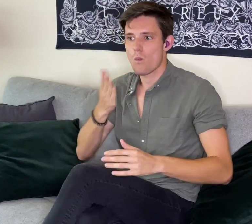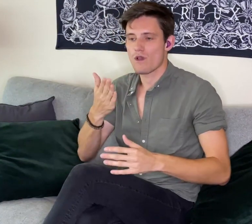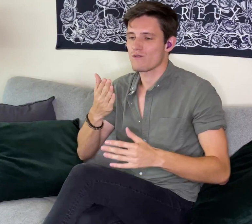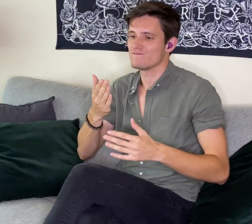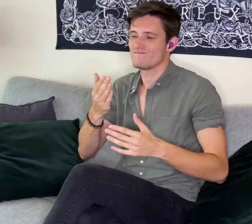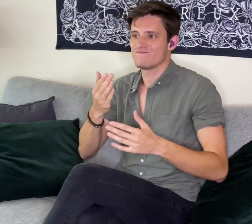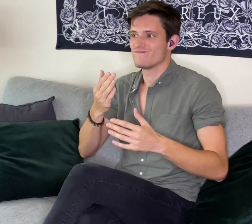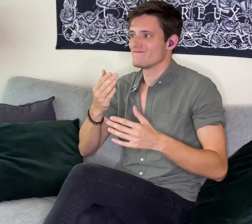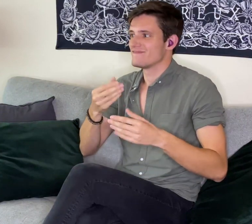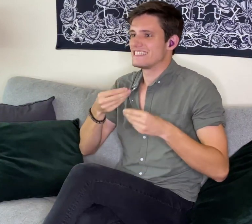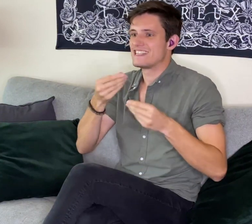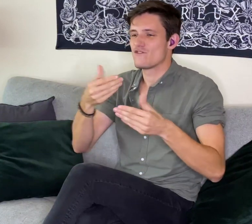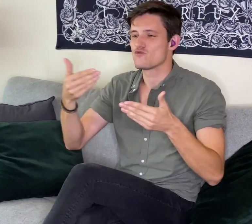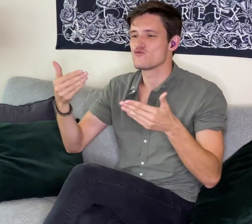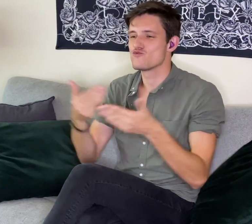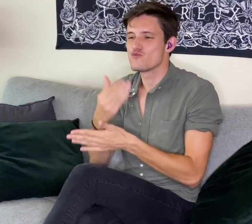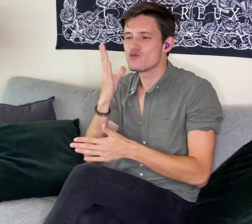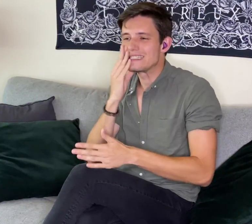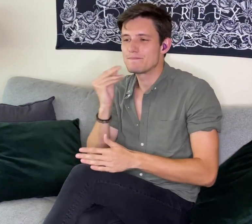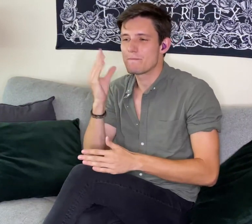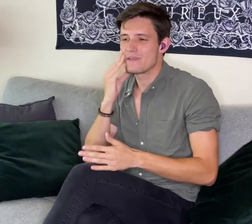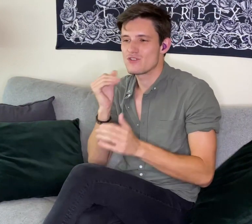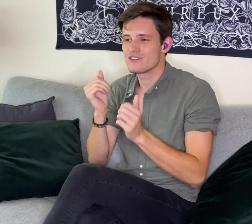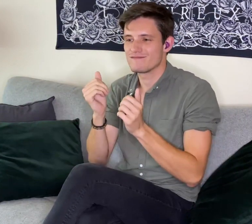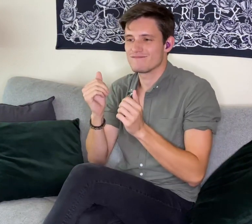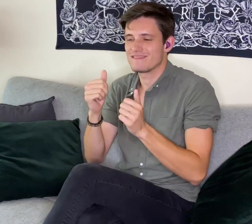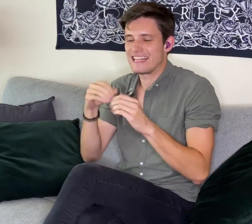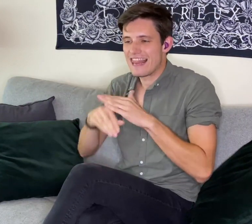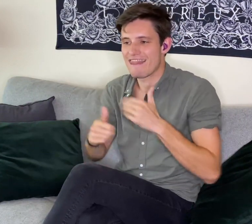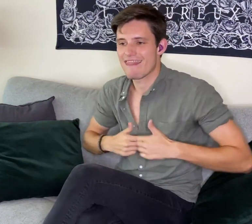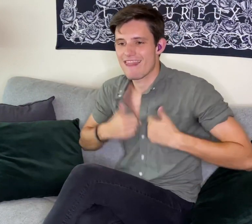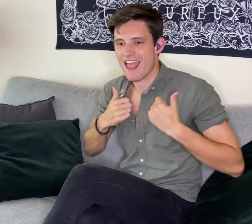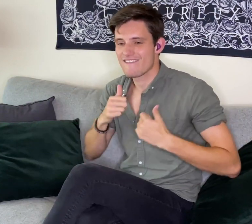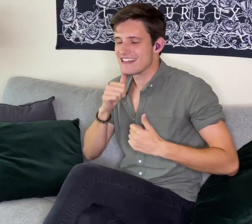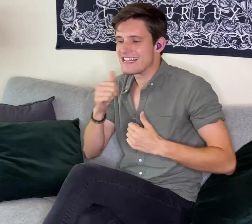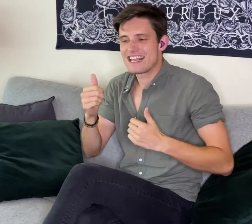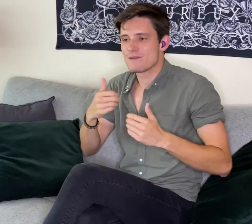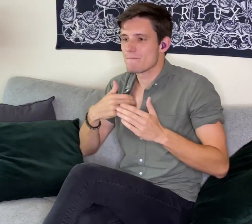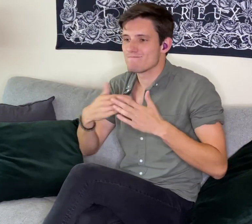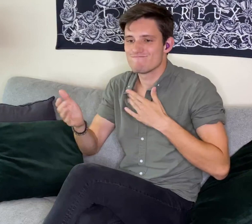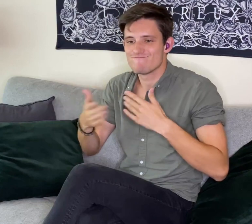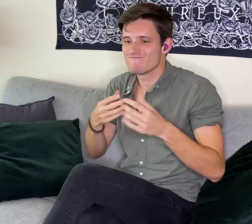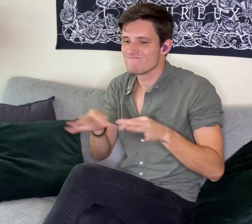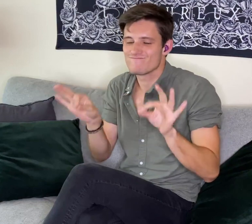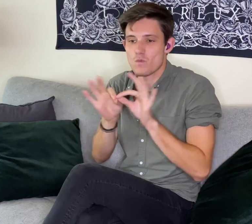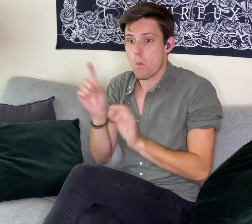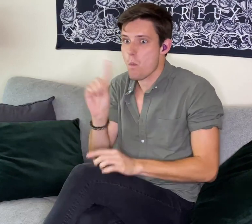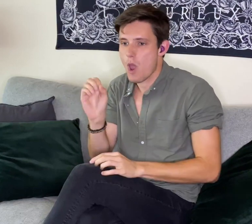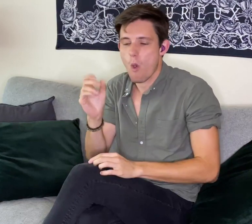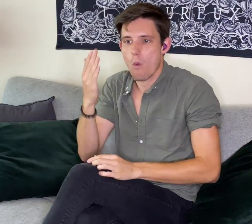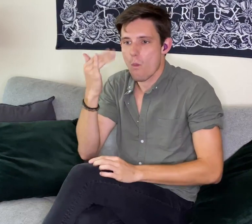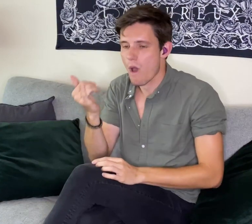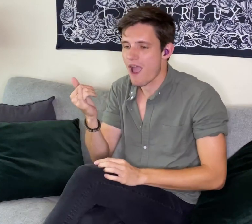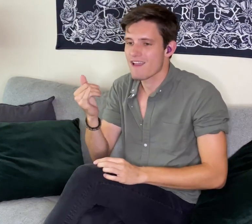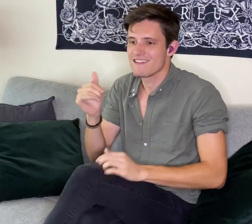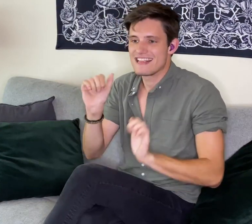will give you a new experience. It doesn’t matter where or why.